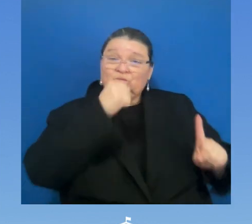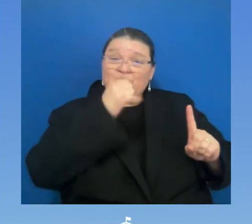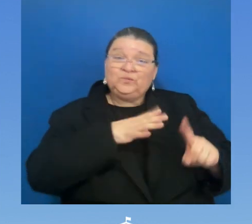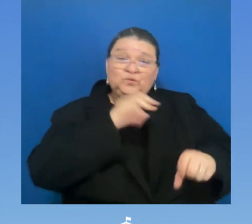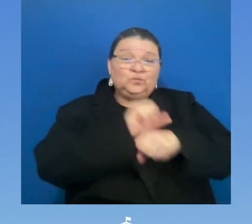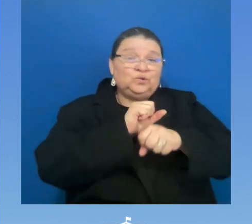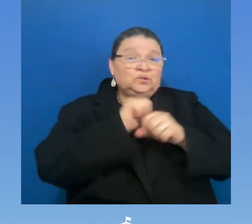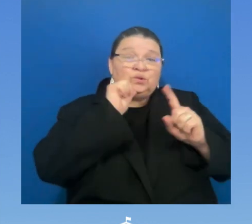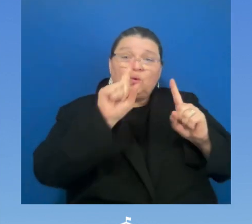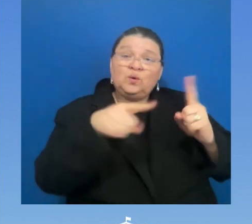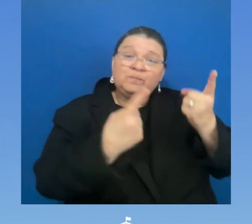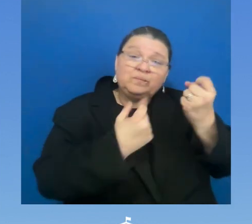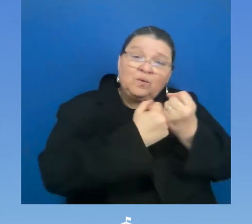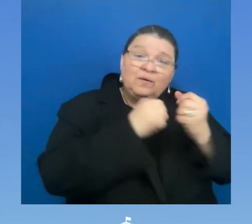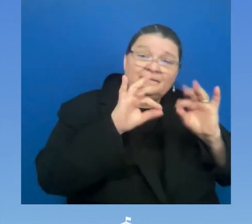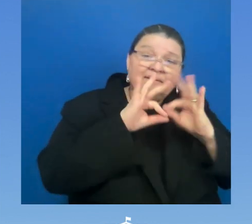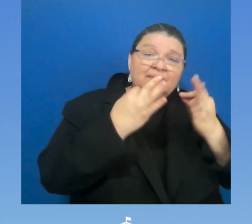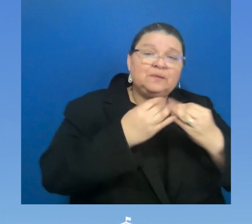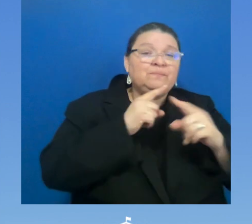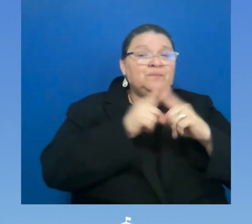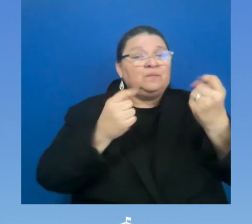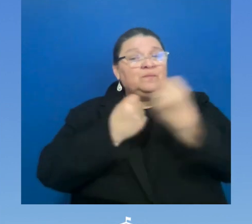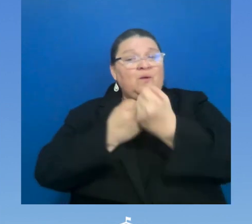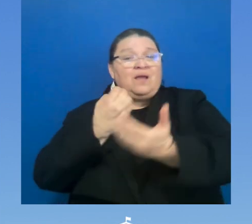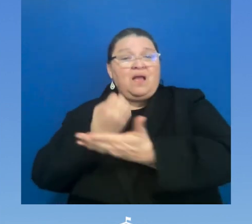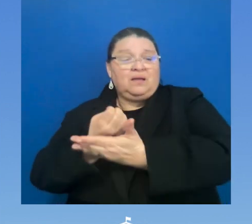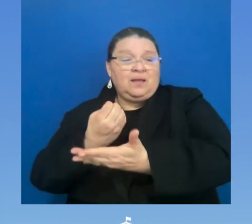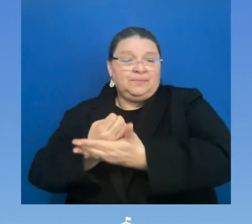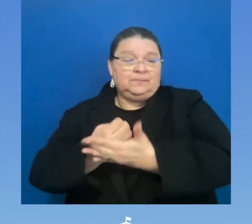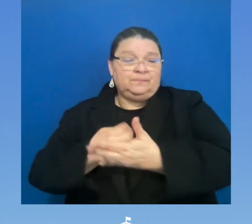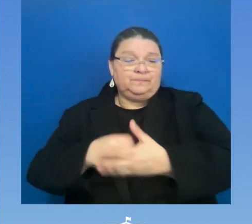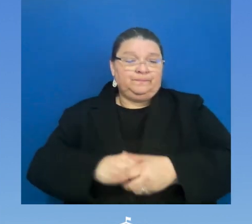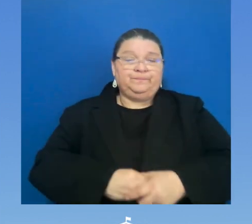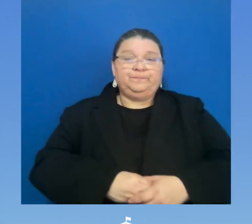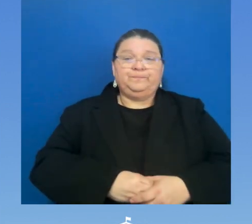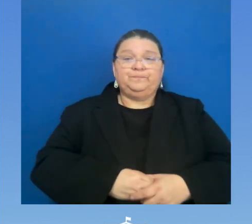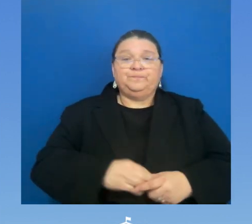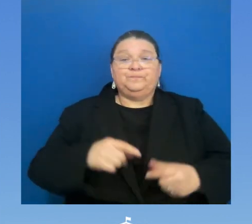For example, one study estimated that increasing the female labor